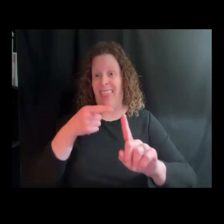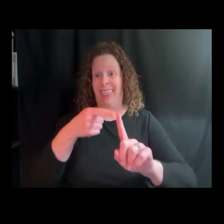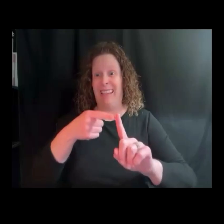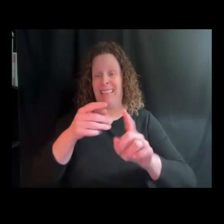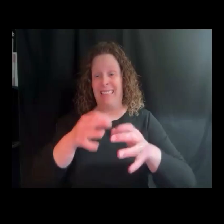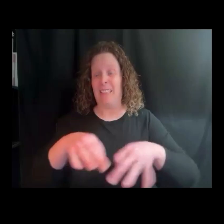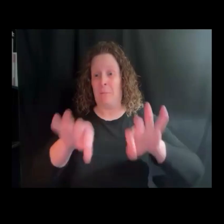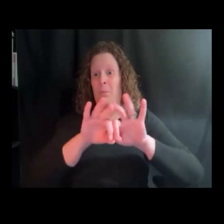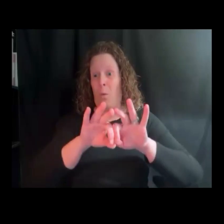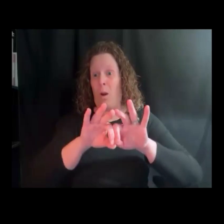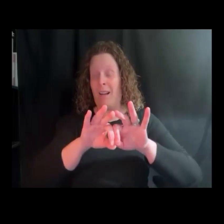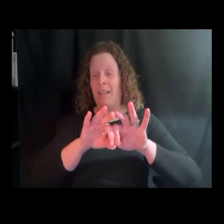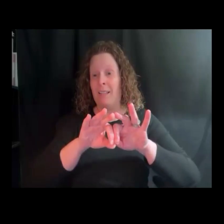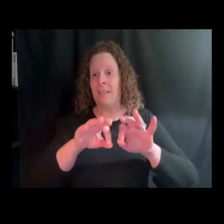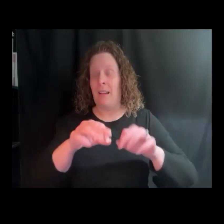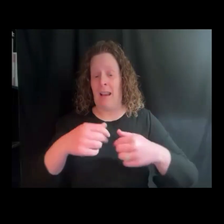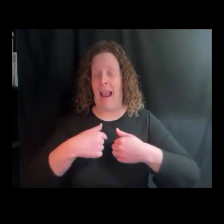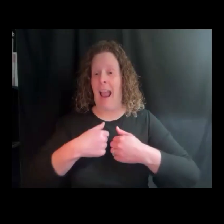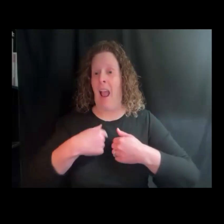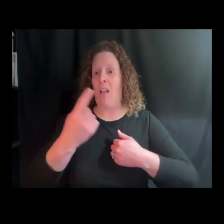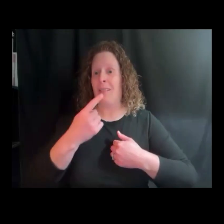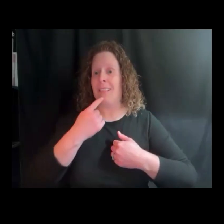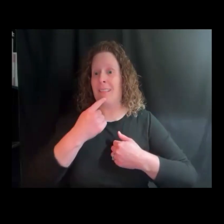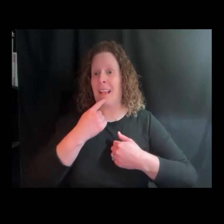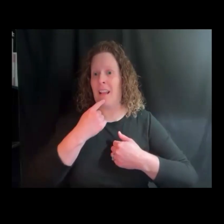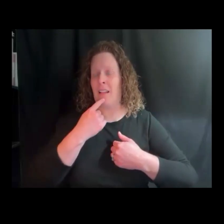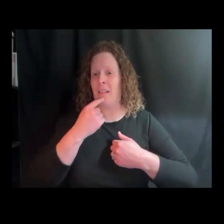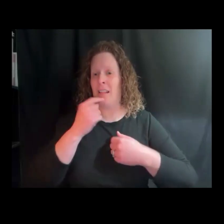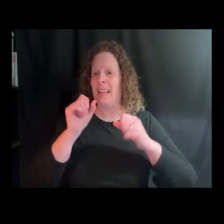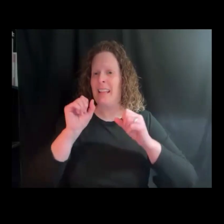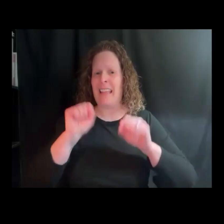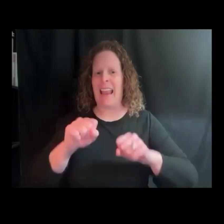assessments are being produced. This is super important.